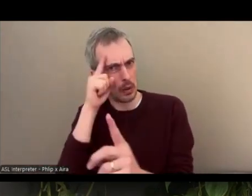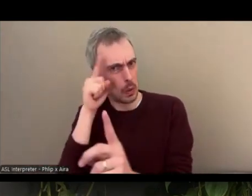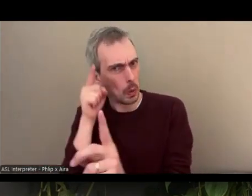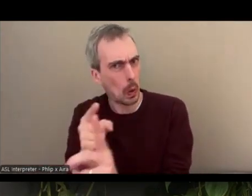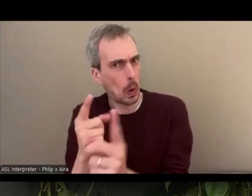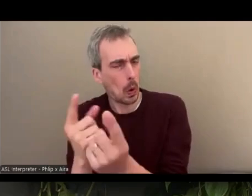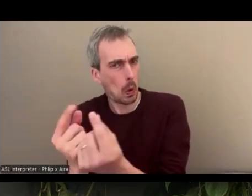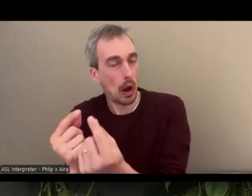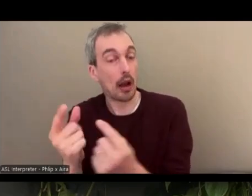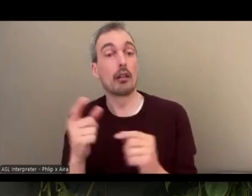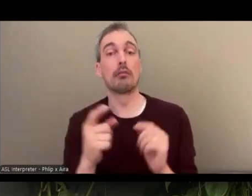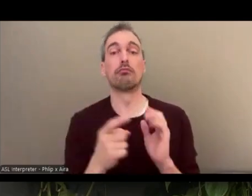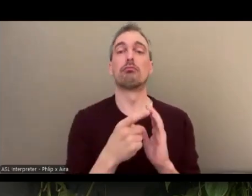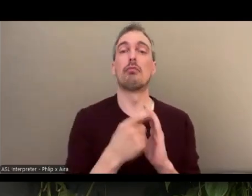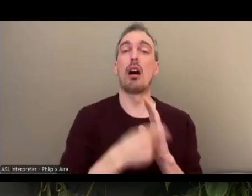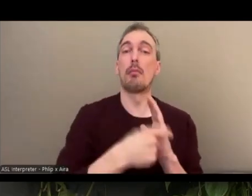The automatic tools are great for a lot of things.